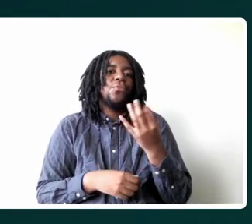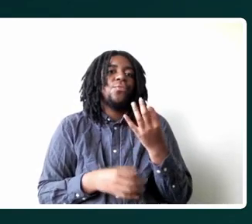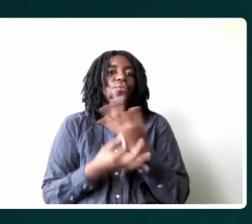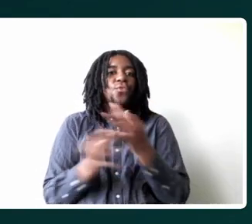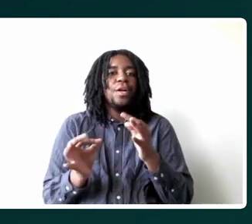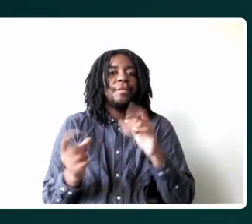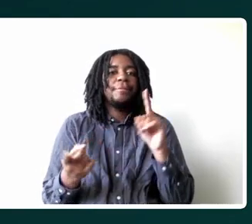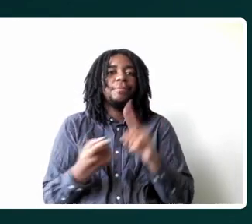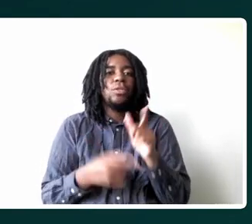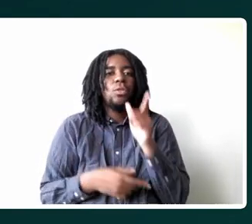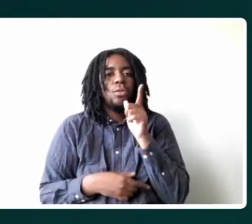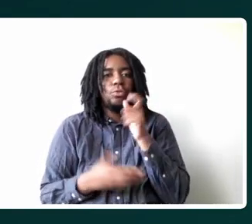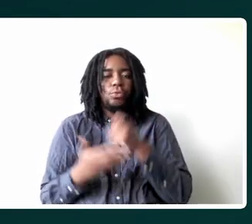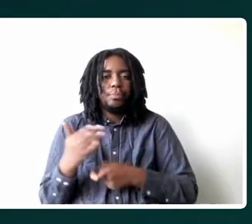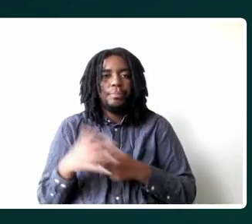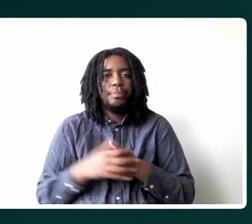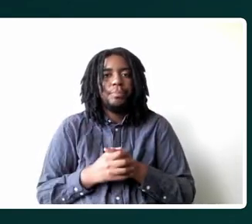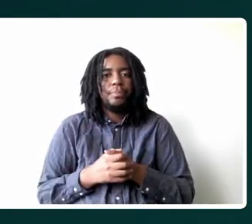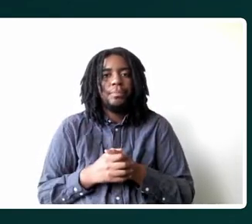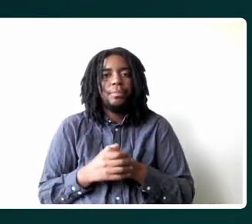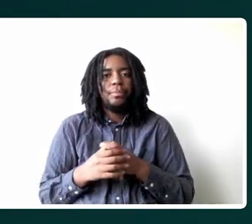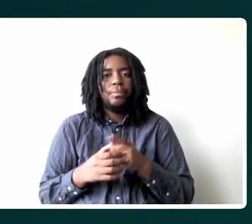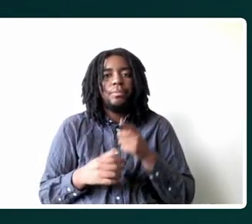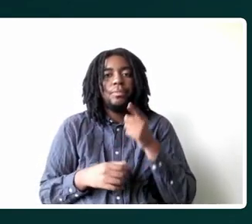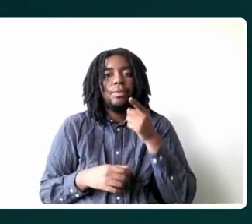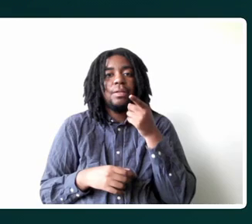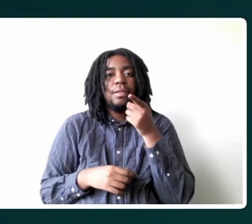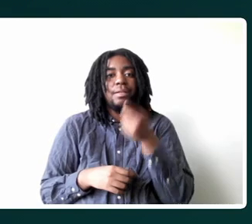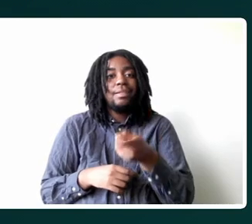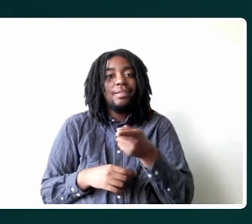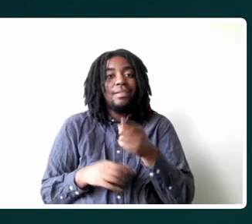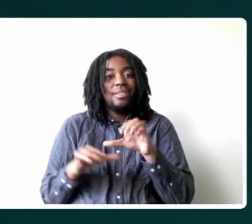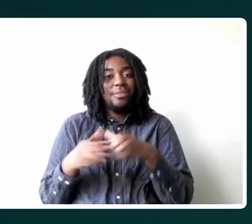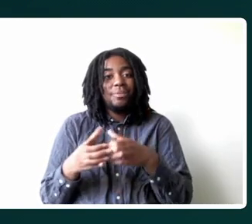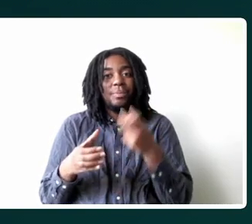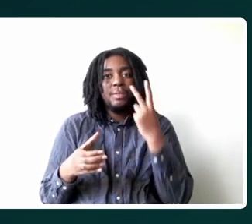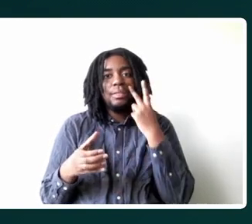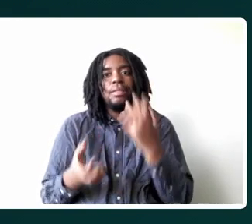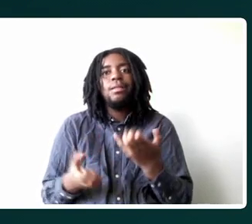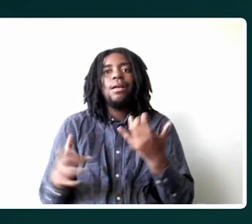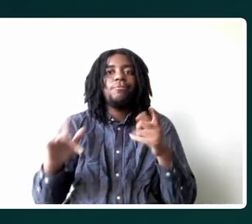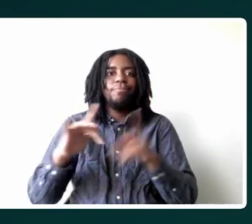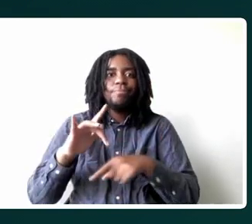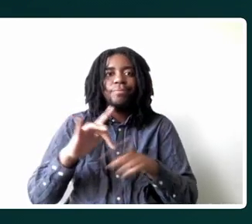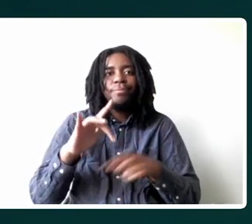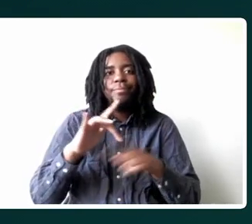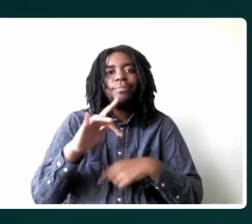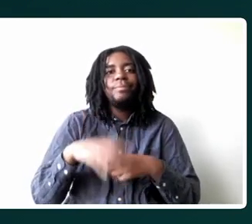there are higher rates of chronic absenteeism, dropout rates, and lower on time graduation.